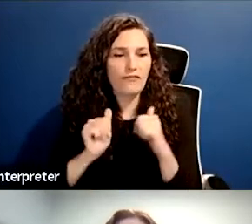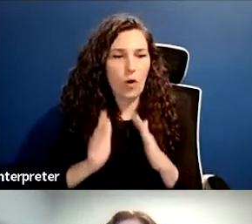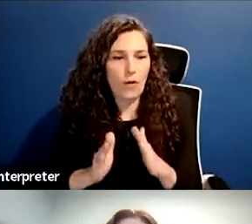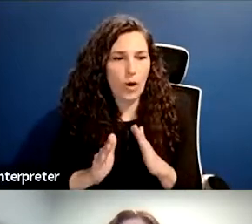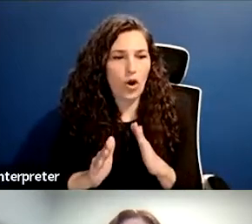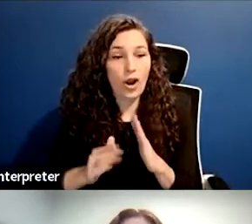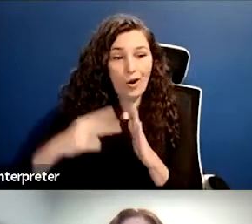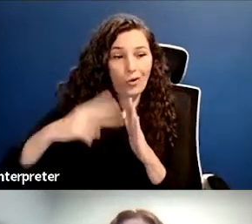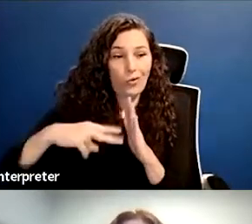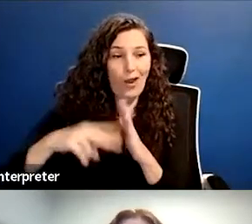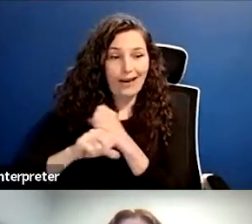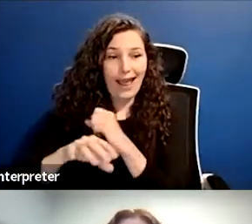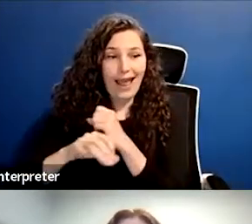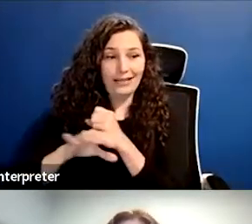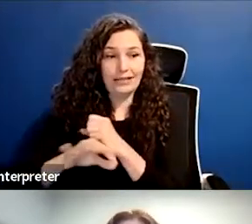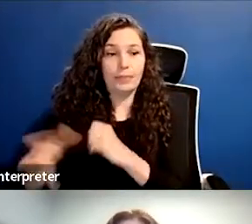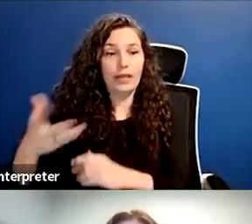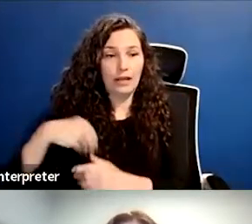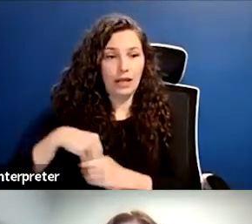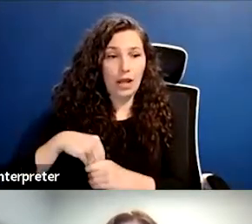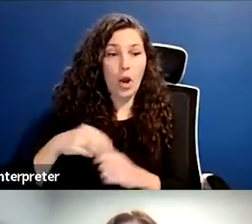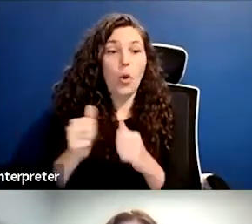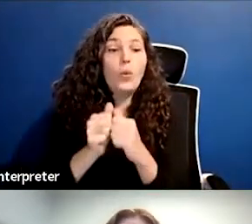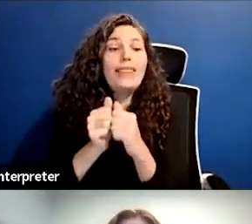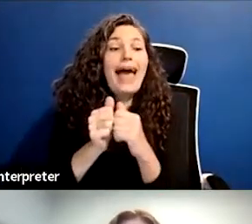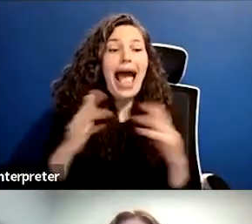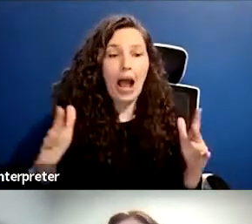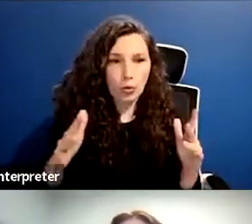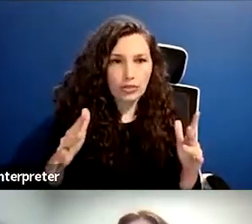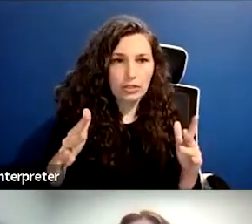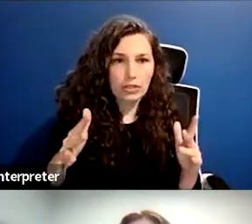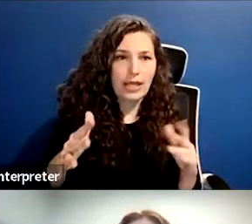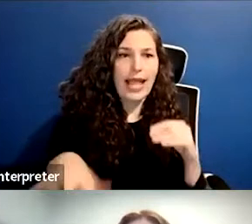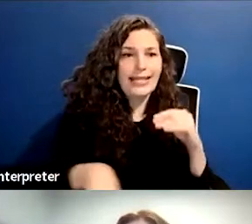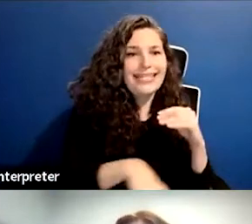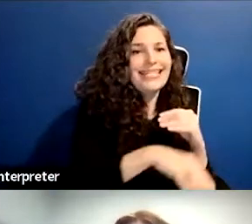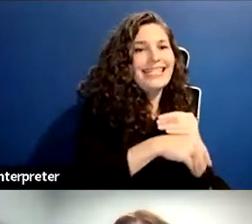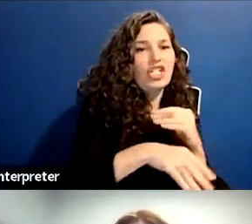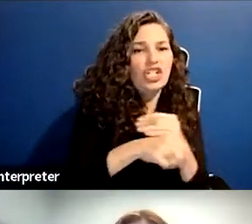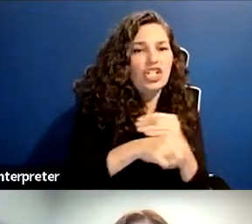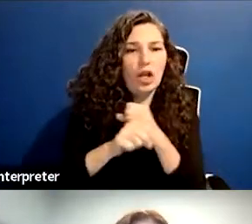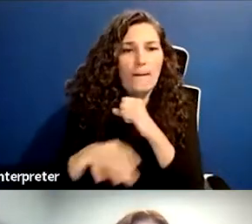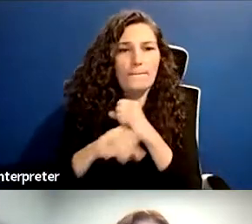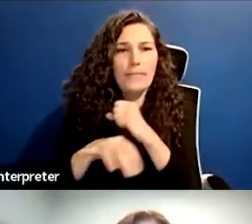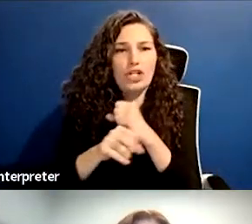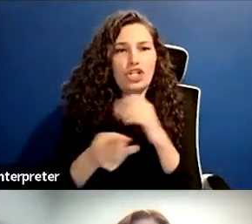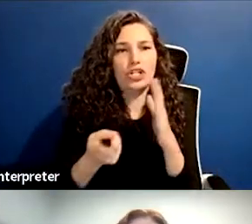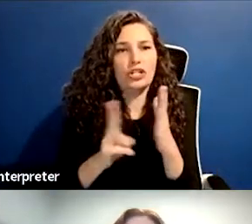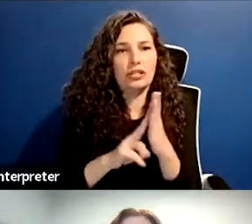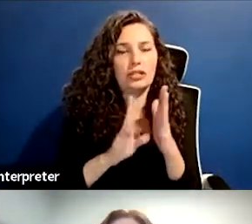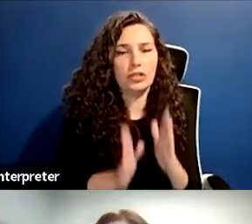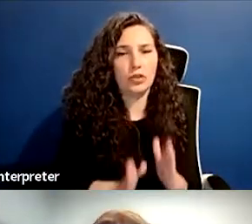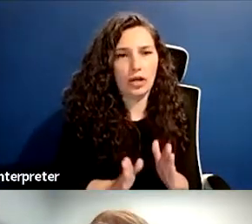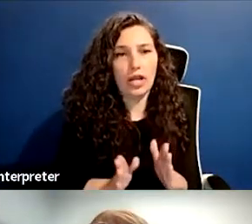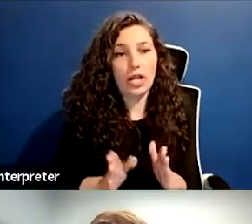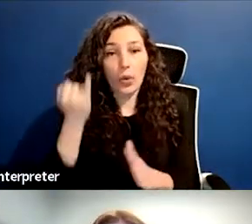without the need for an additional commercial signatory. So if a performer is recording their own podcast or has been hired to be in a podcast,